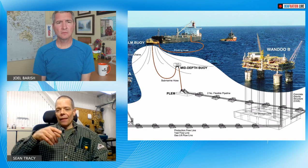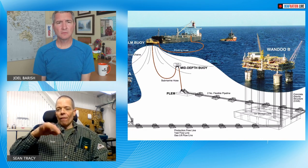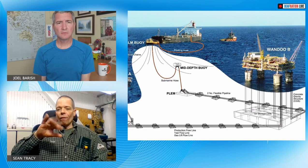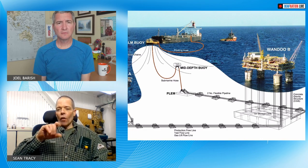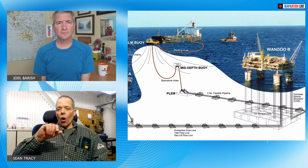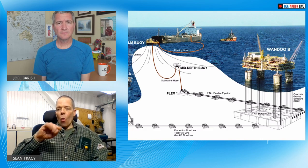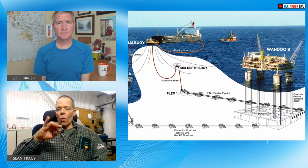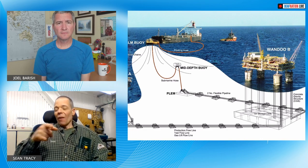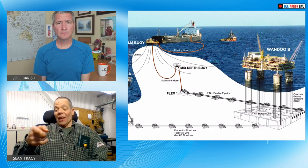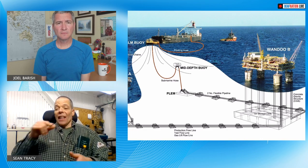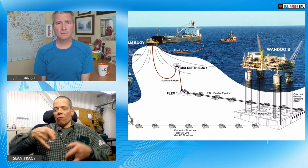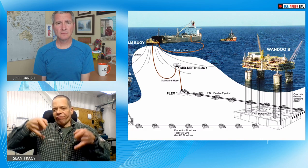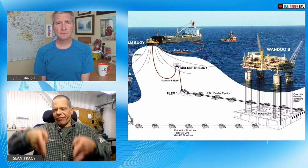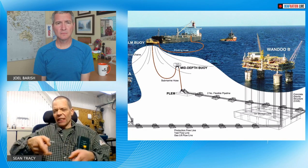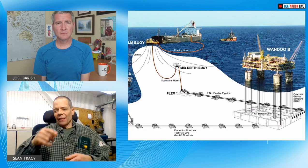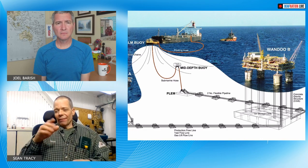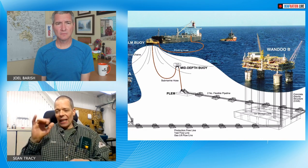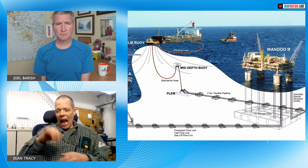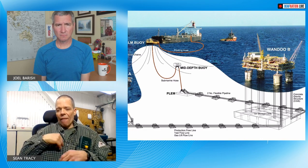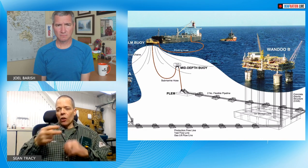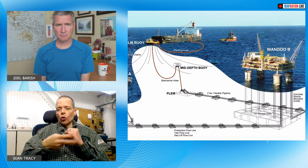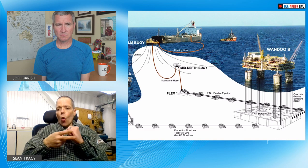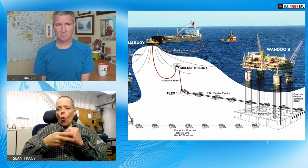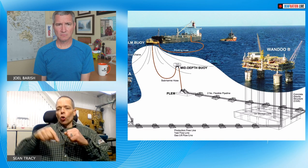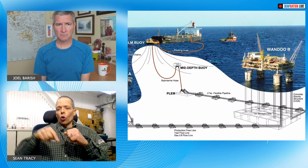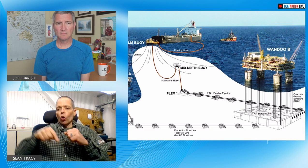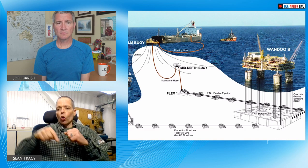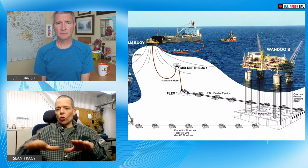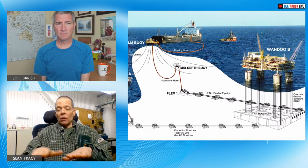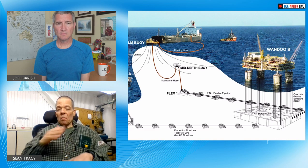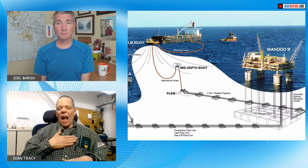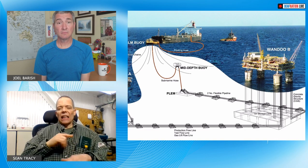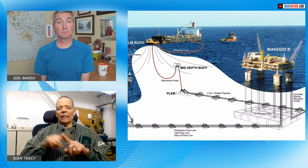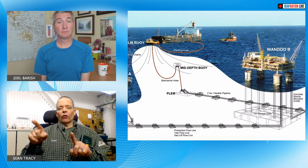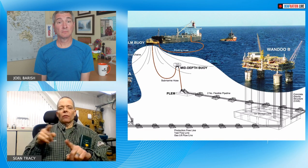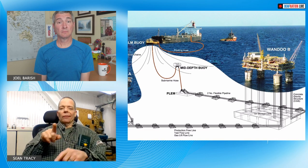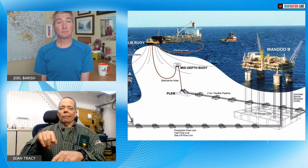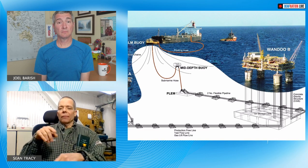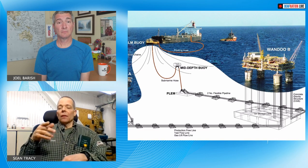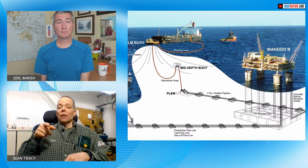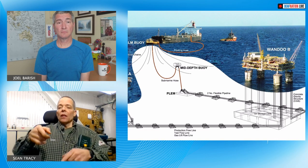it shows a floating rig with storage cells. My rig is a little different.